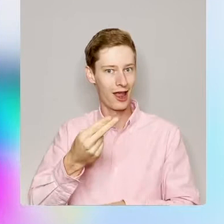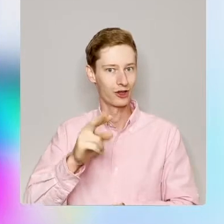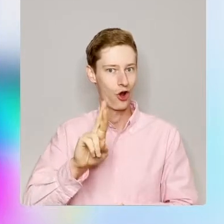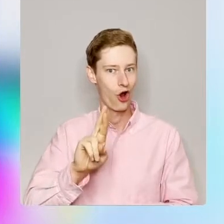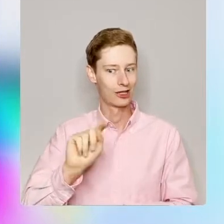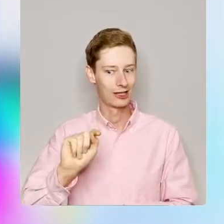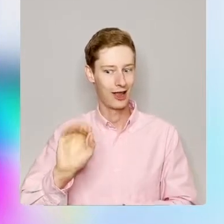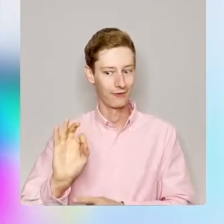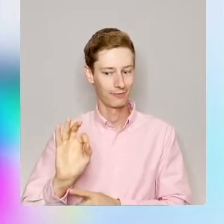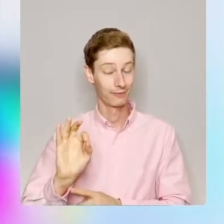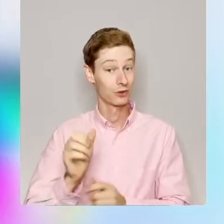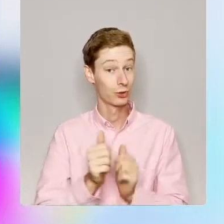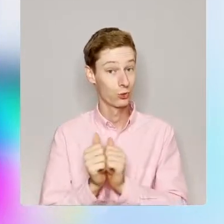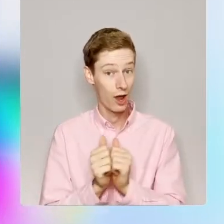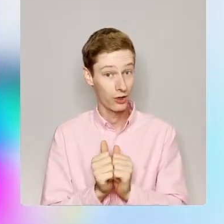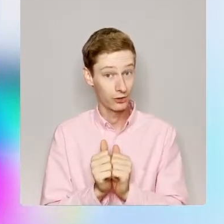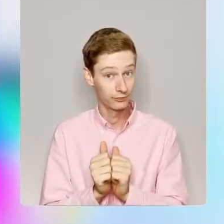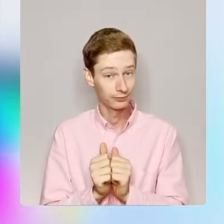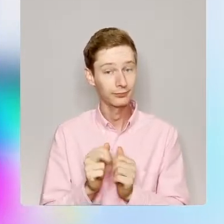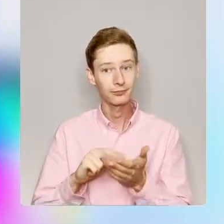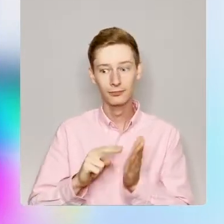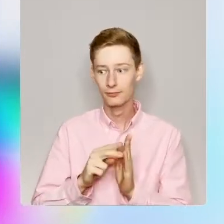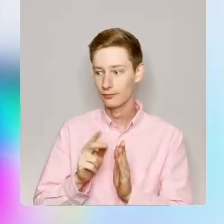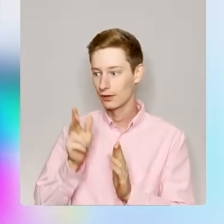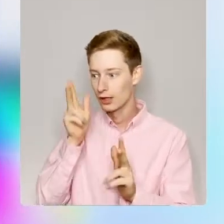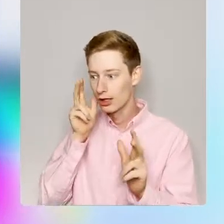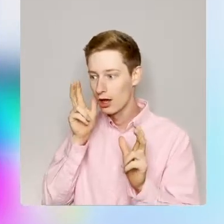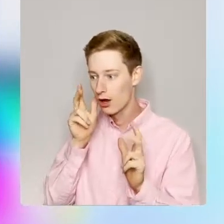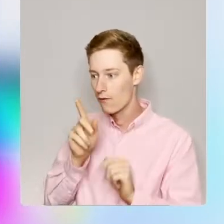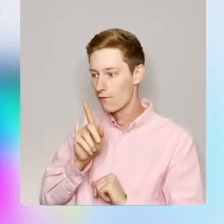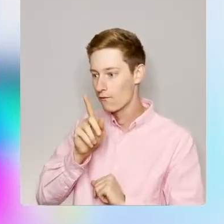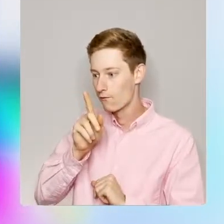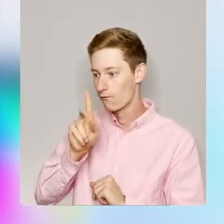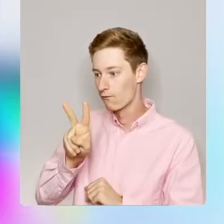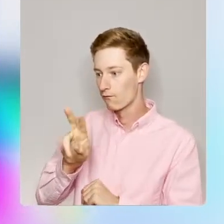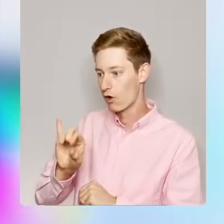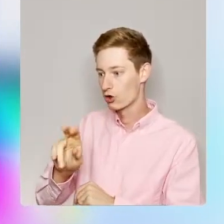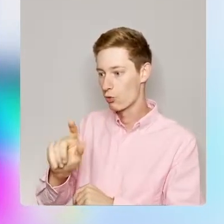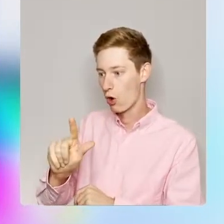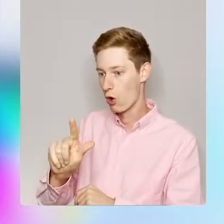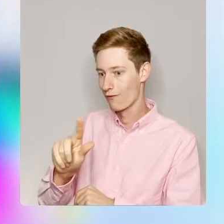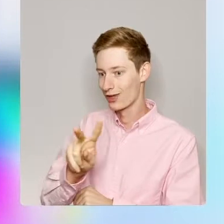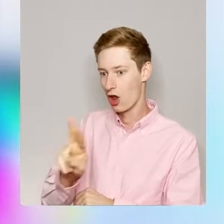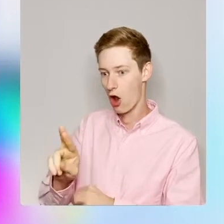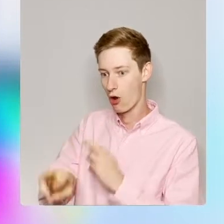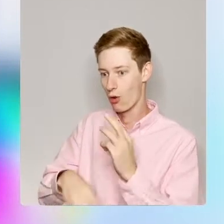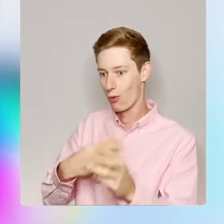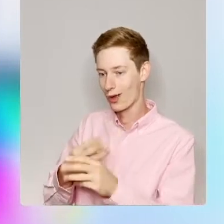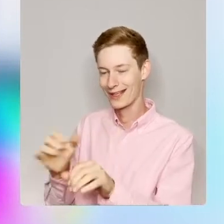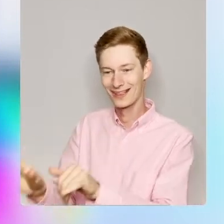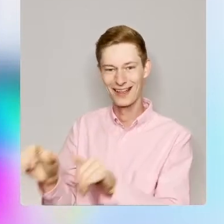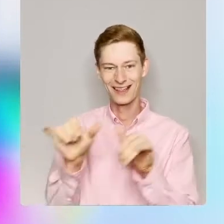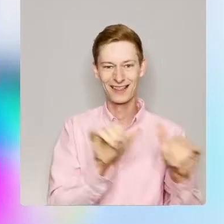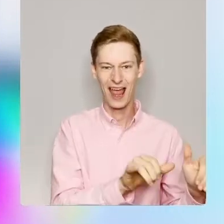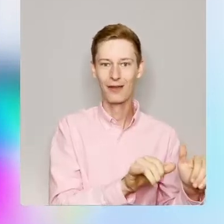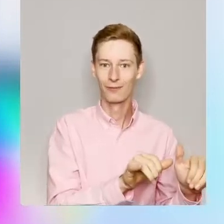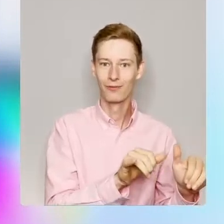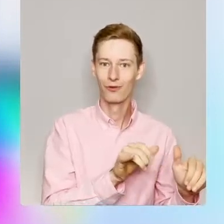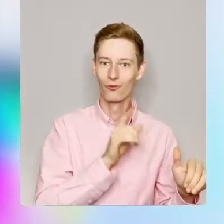Together, this allows people to hear things in the virtual world in the same way that they hear them in the physical world.